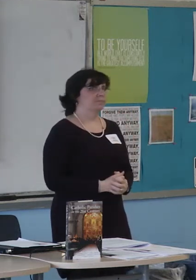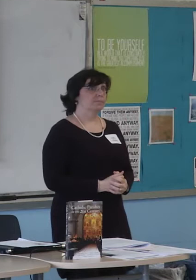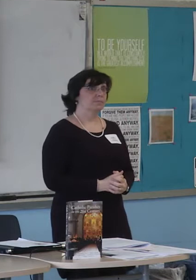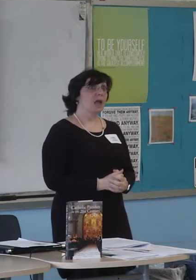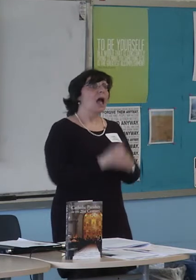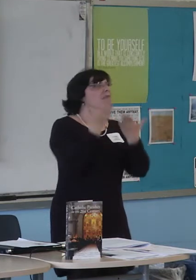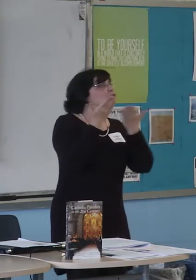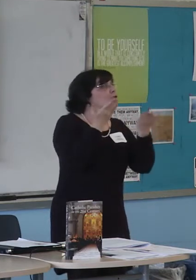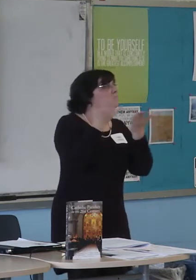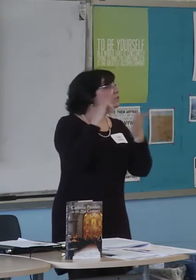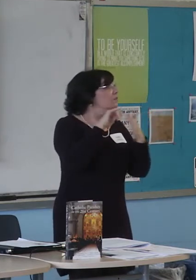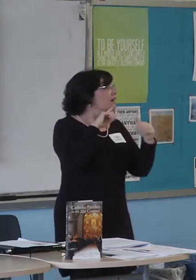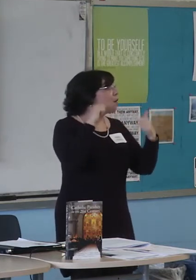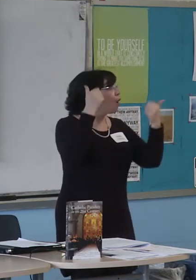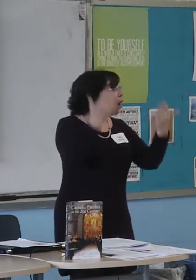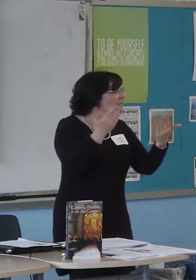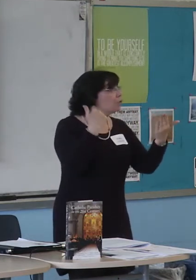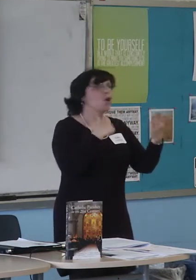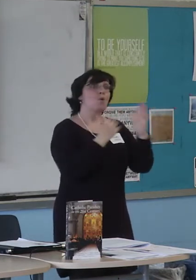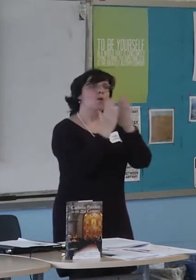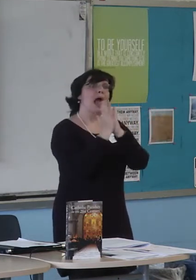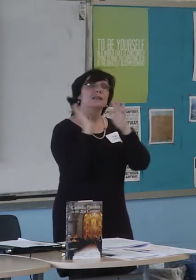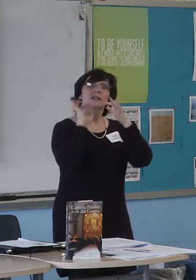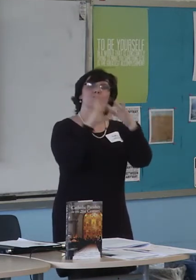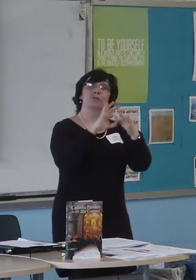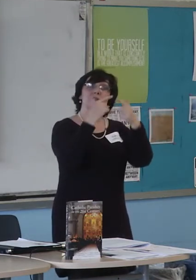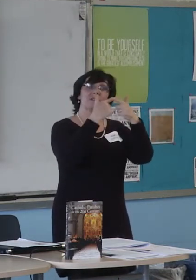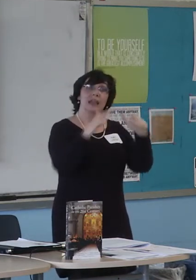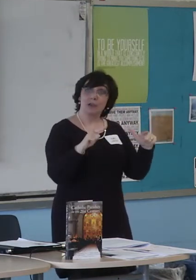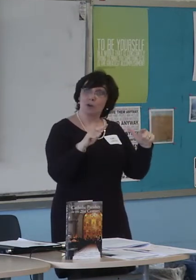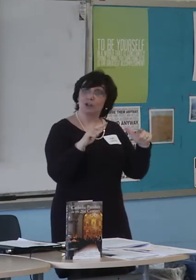services that are offered, we ask just in terms of language just a quick item.